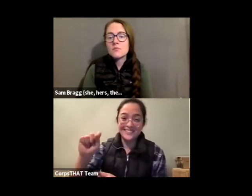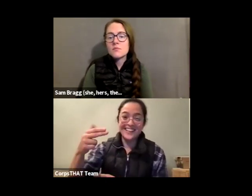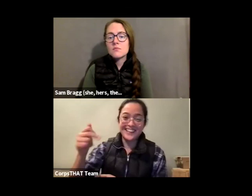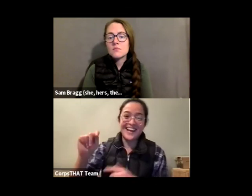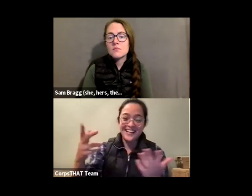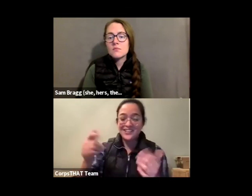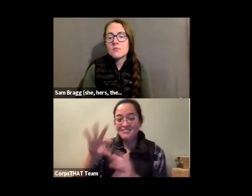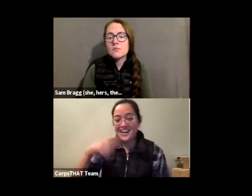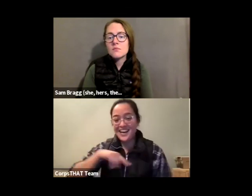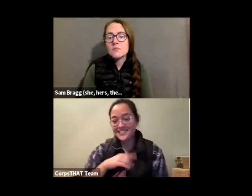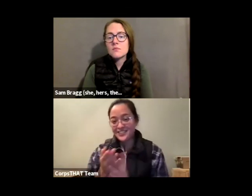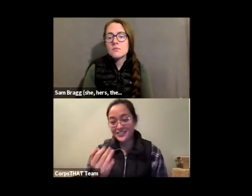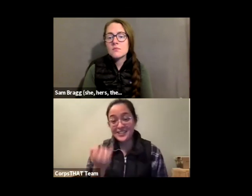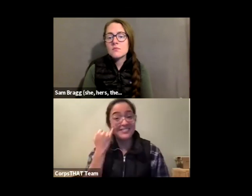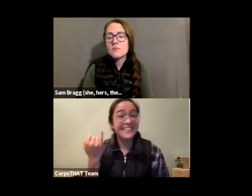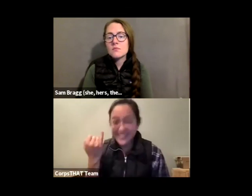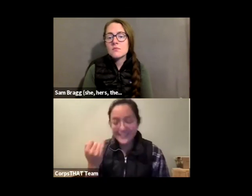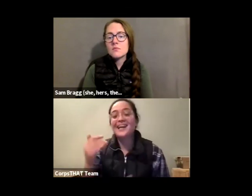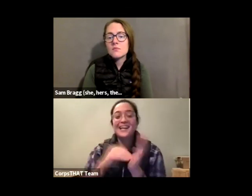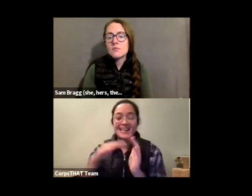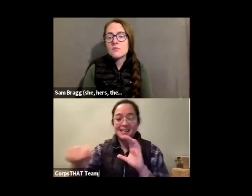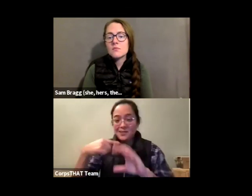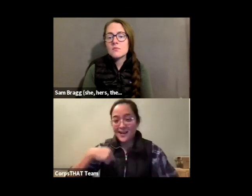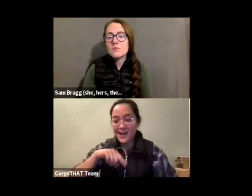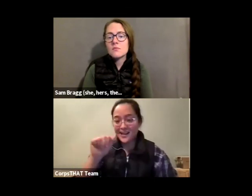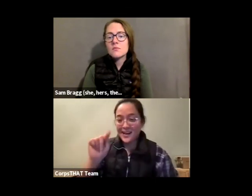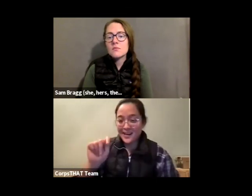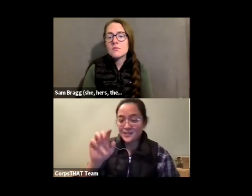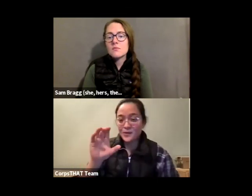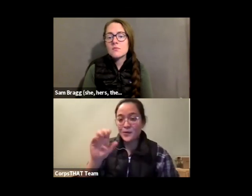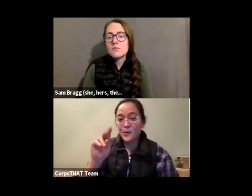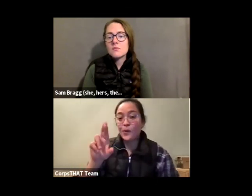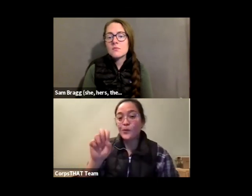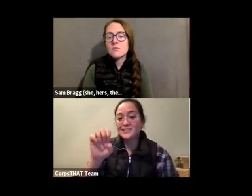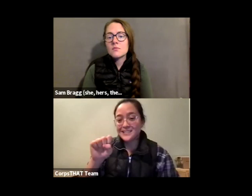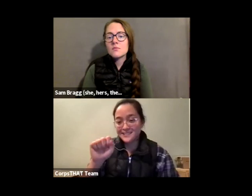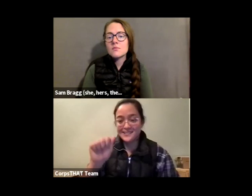its CorpsTHAT that as well and you can check us out there and again you're always welcome